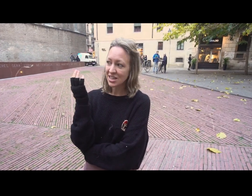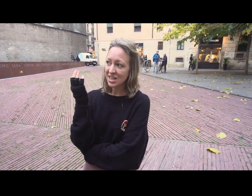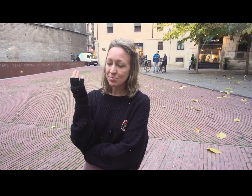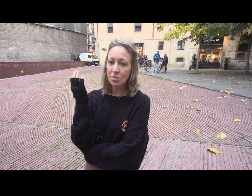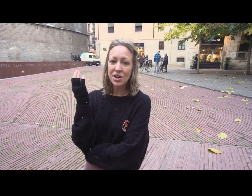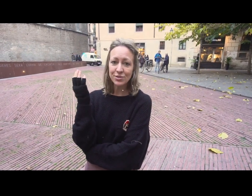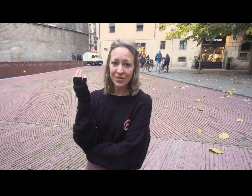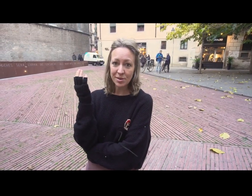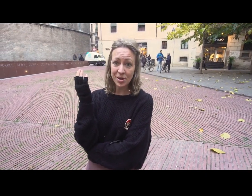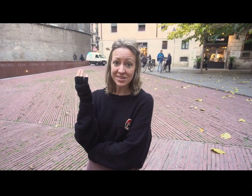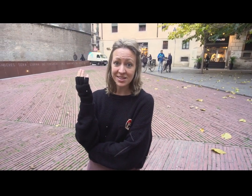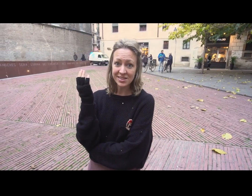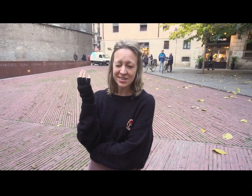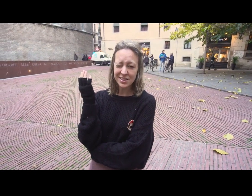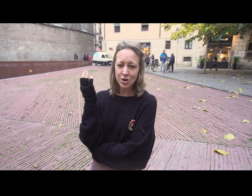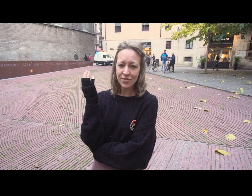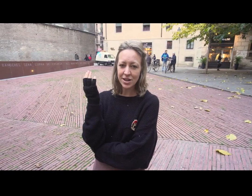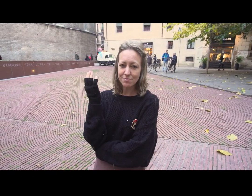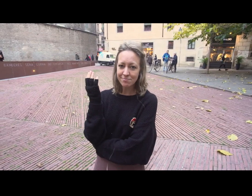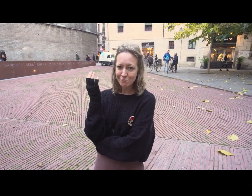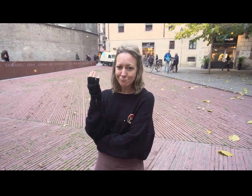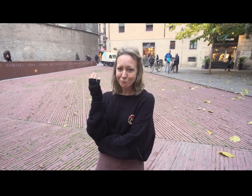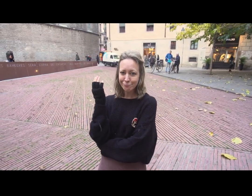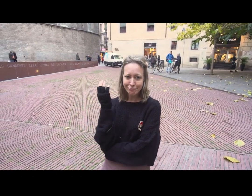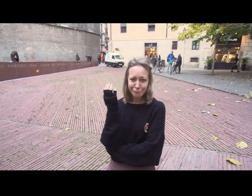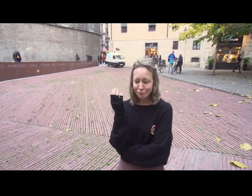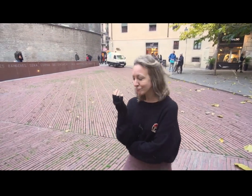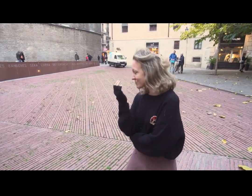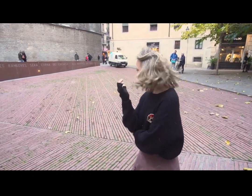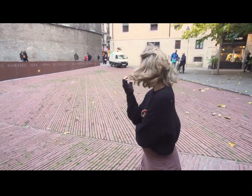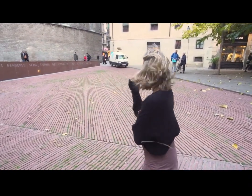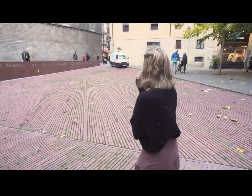he's probably off to find a party! Let's go find him...